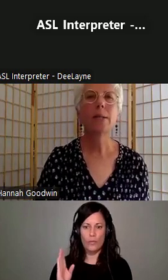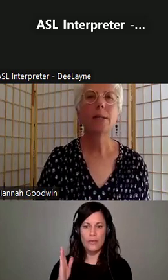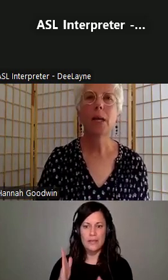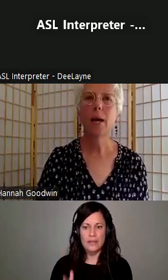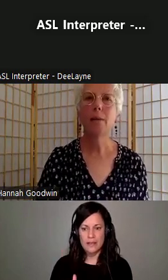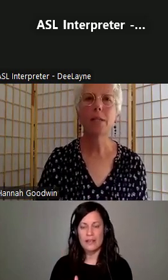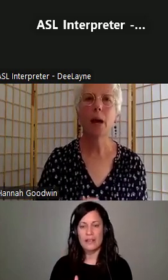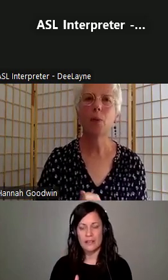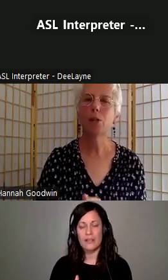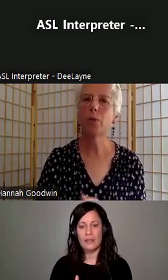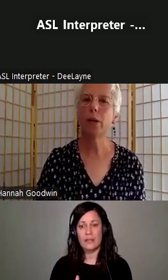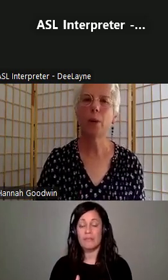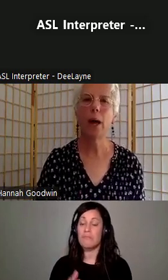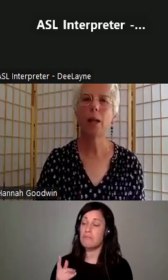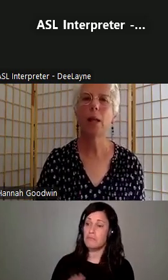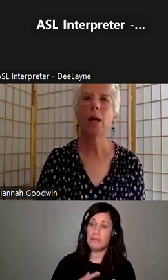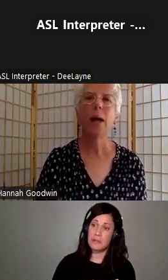and sometimes that works really well,